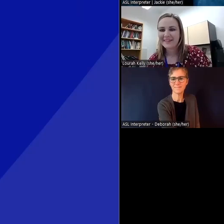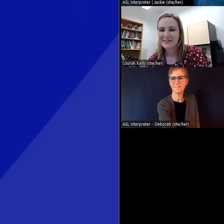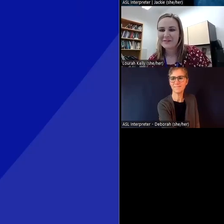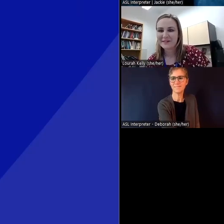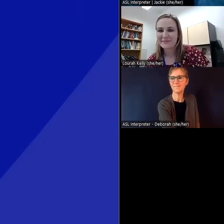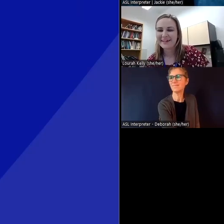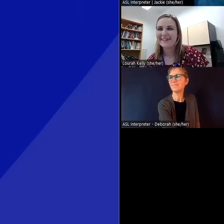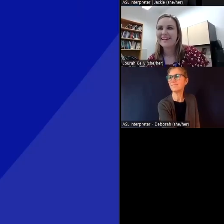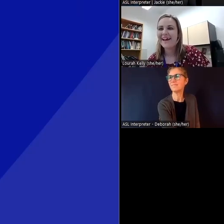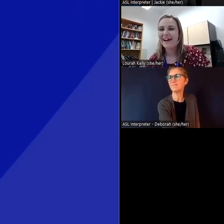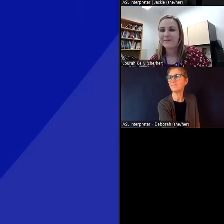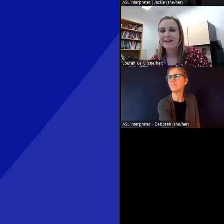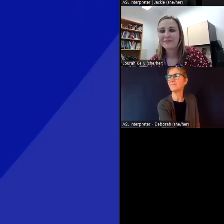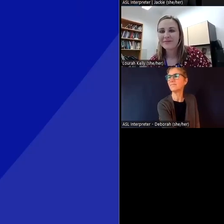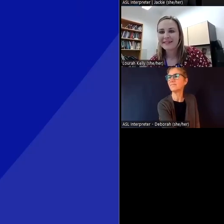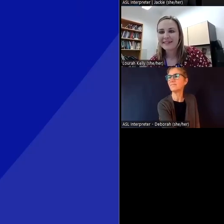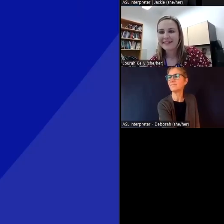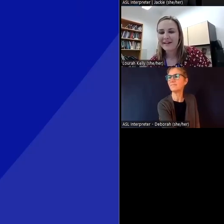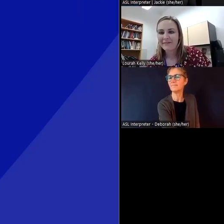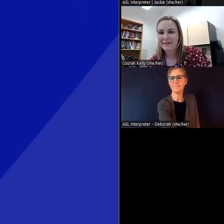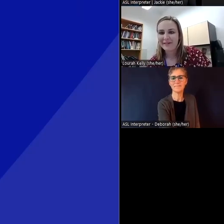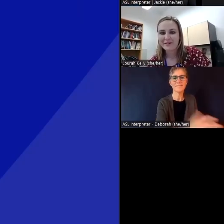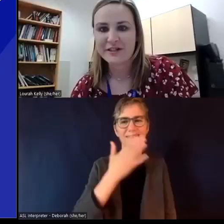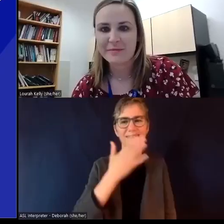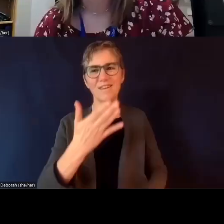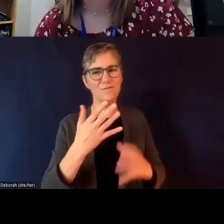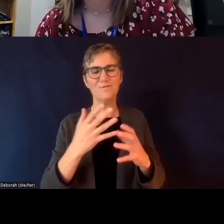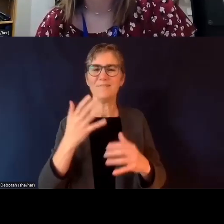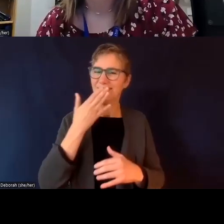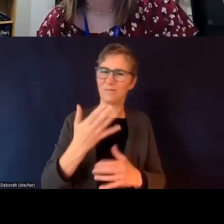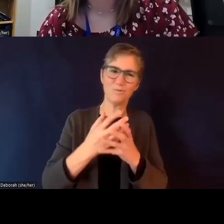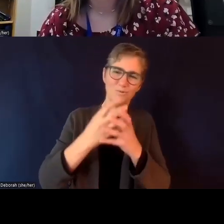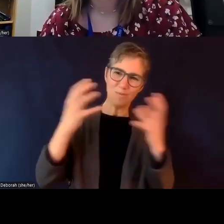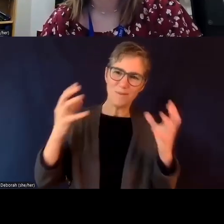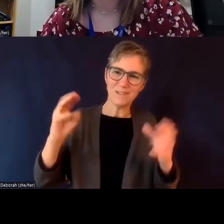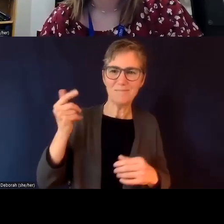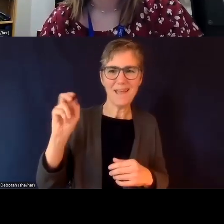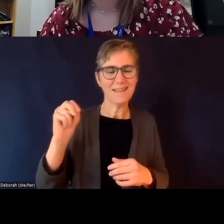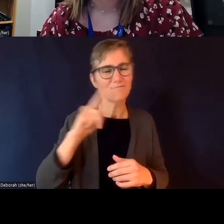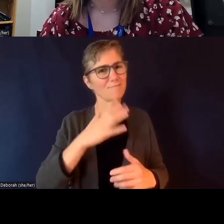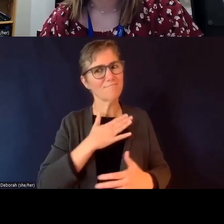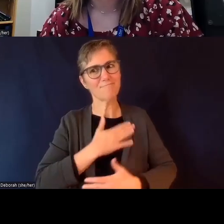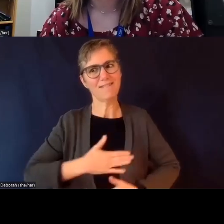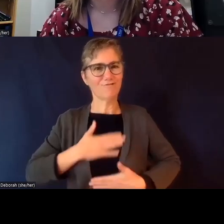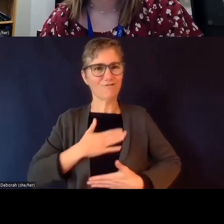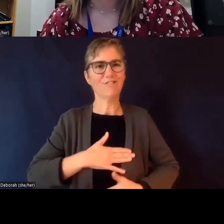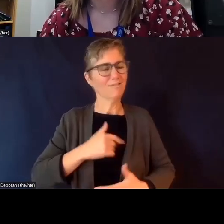Thanks so much Megan. It's really my pleasure to present to you all today. I'm going to be talking